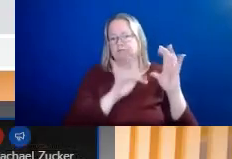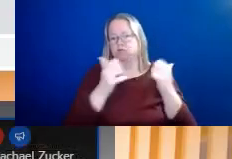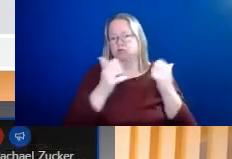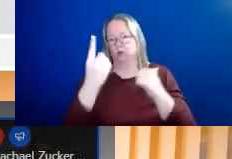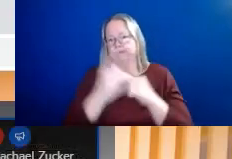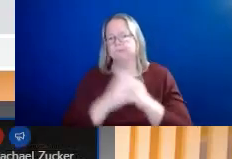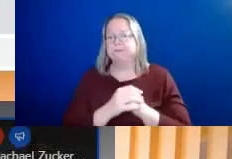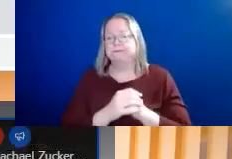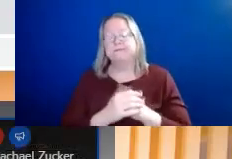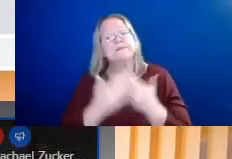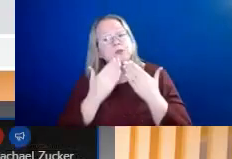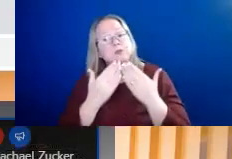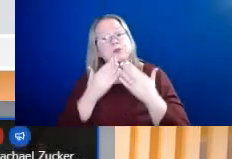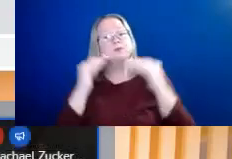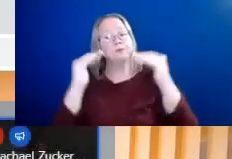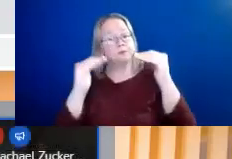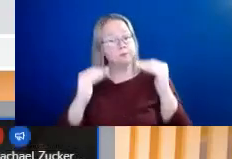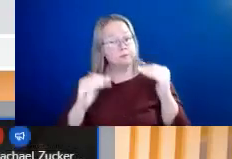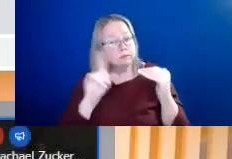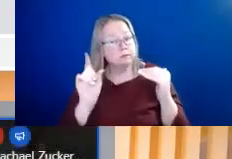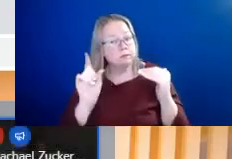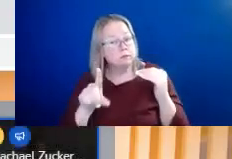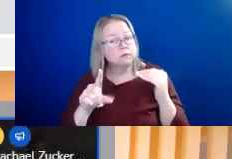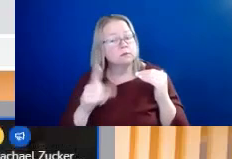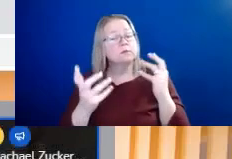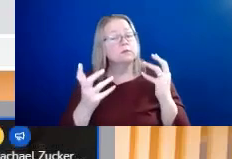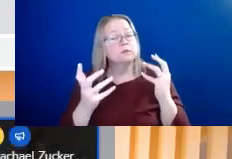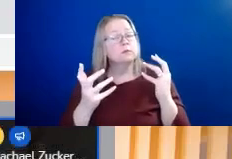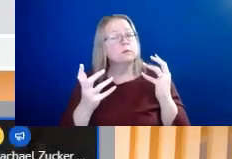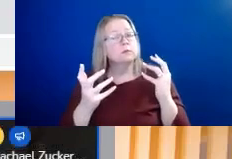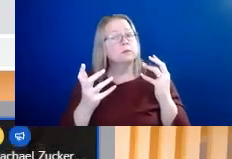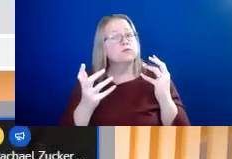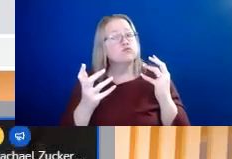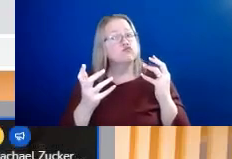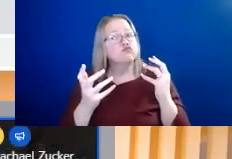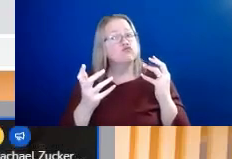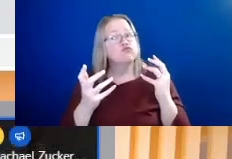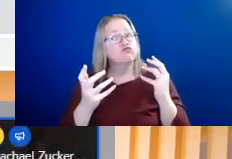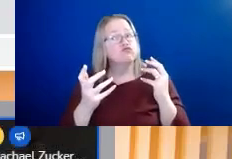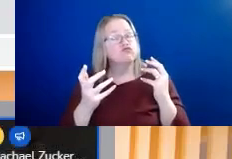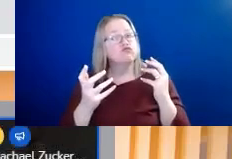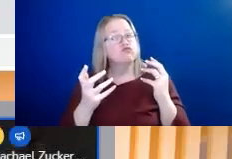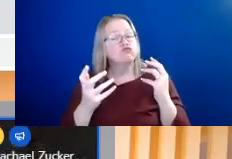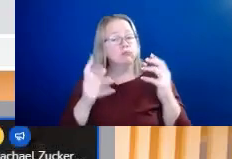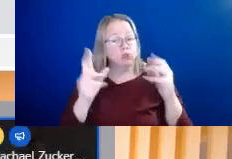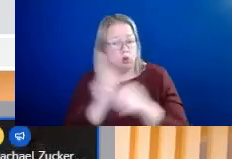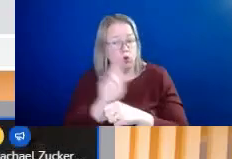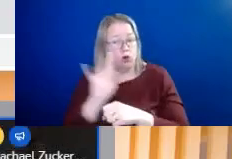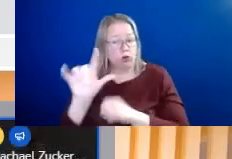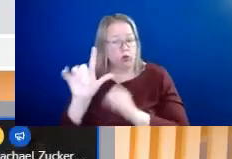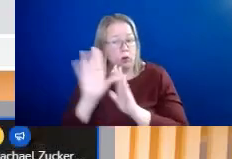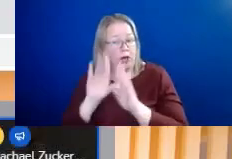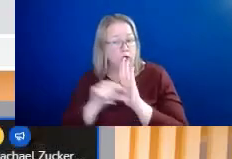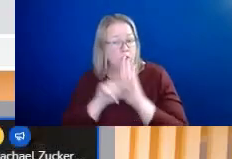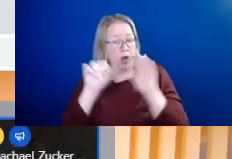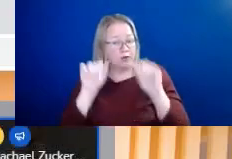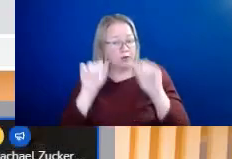The next question 12:26:54 was can we use virtual background in these sessions? 12:27:02